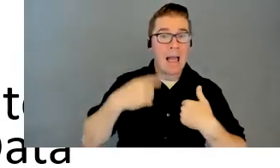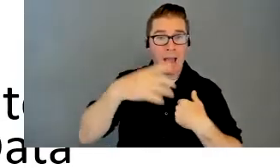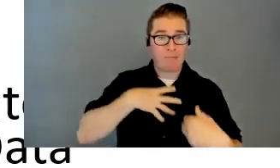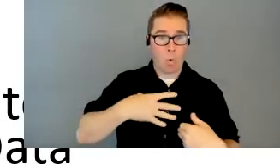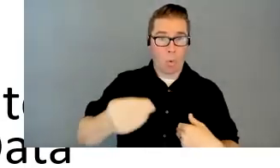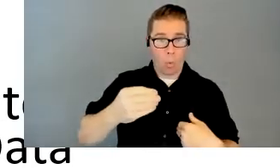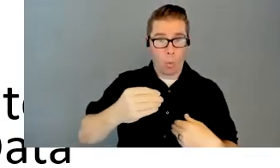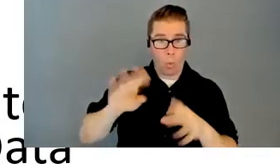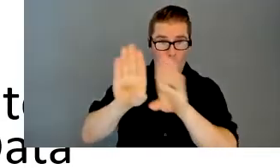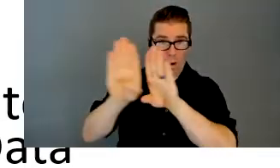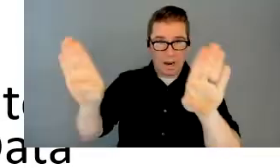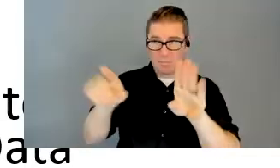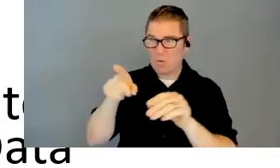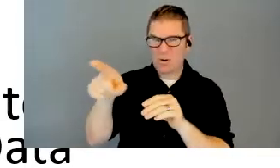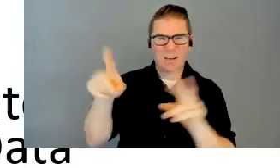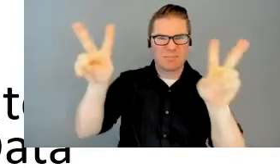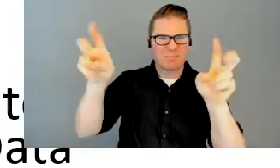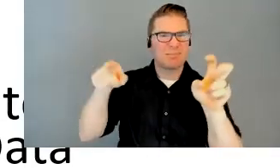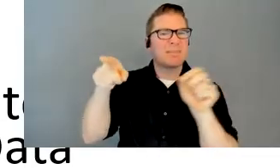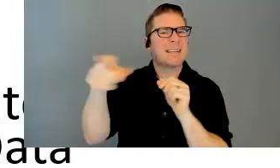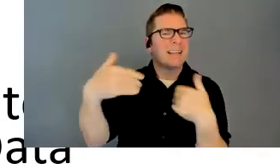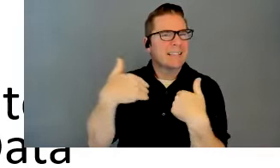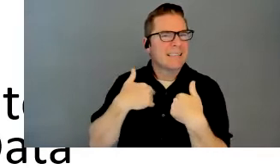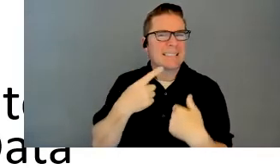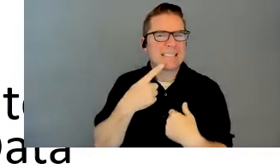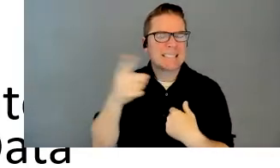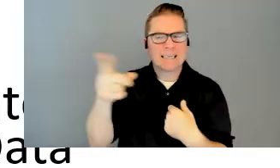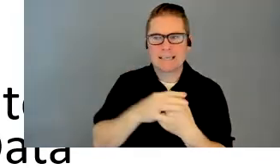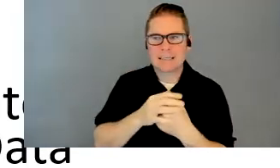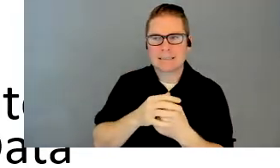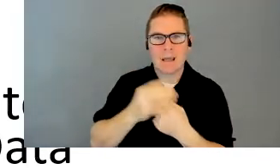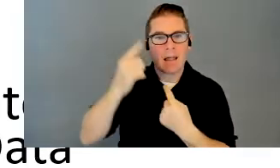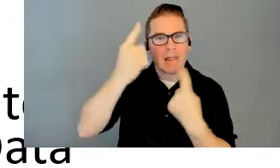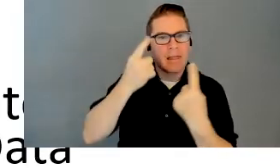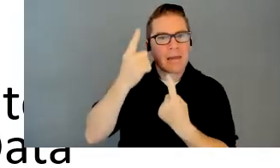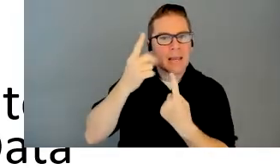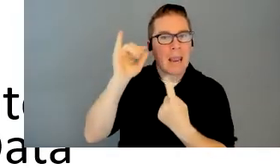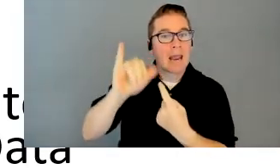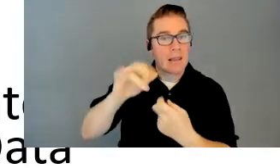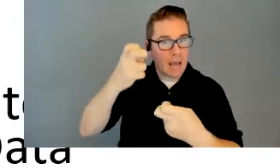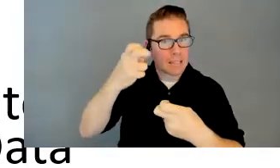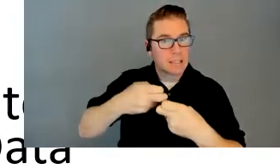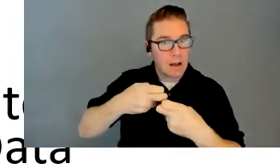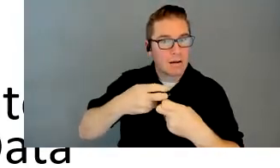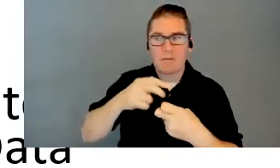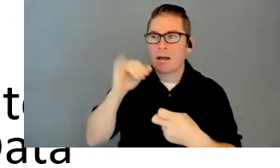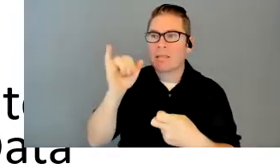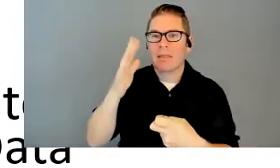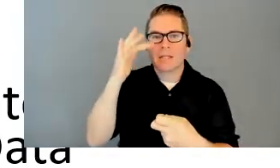And it's a Carl Jung quote that basically said, thinking is difficult. That is why most people judge